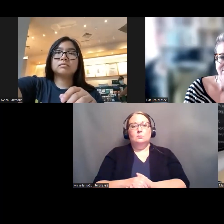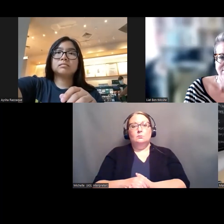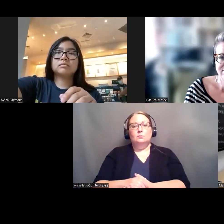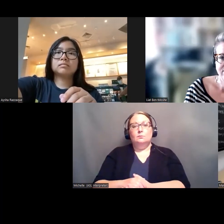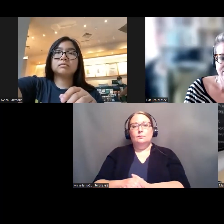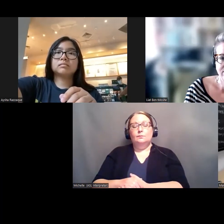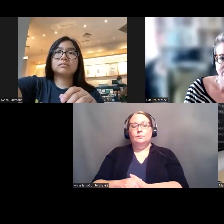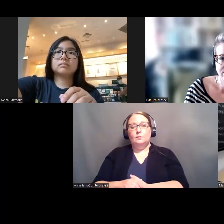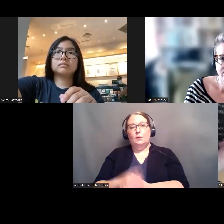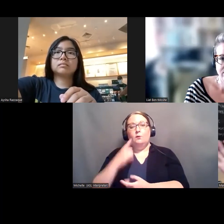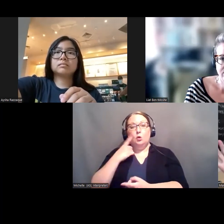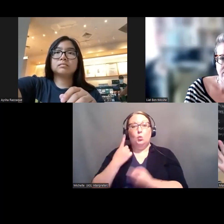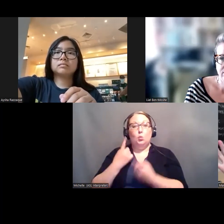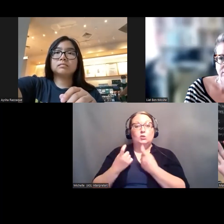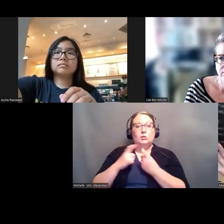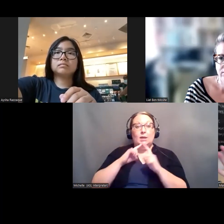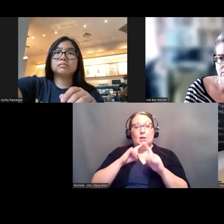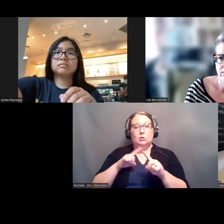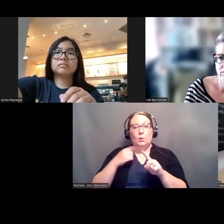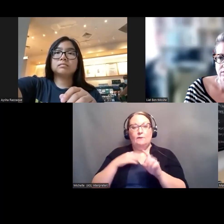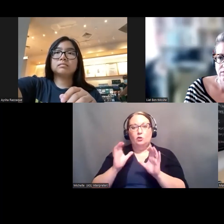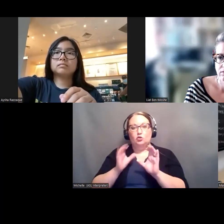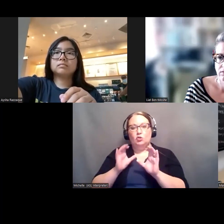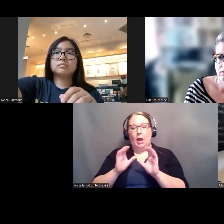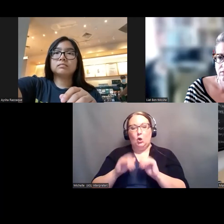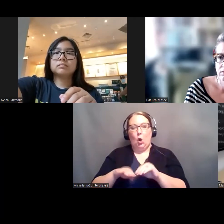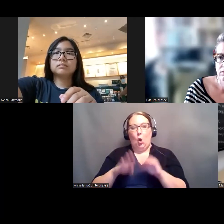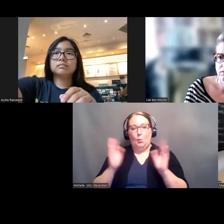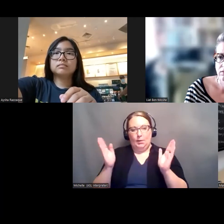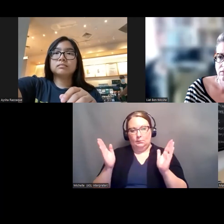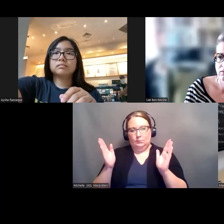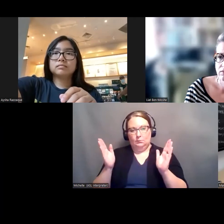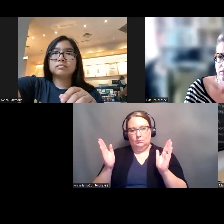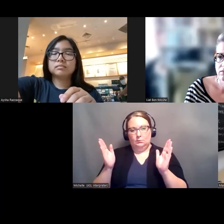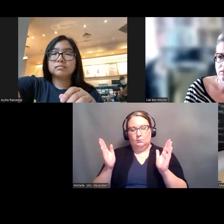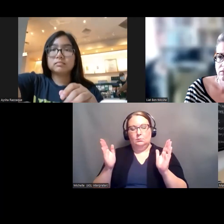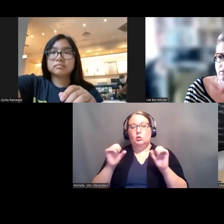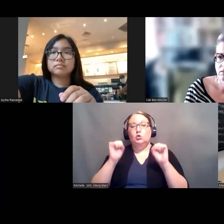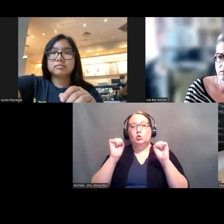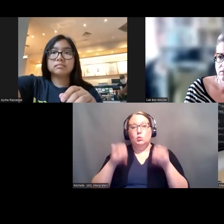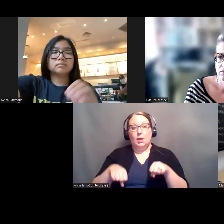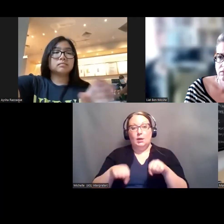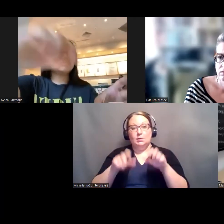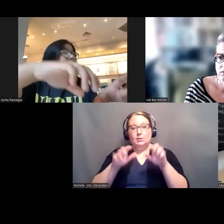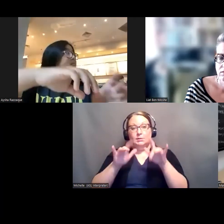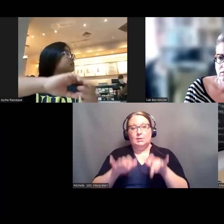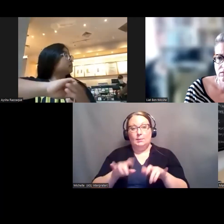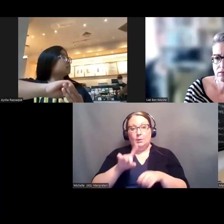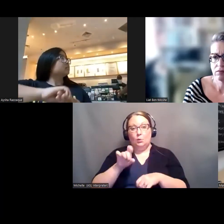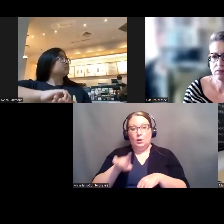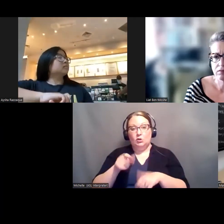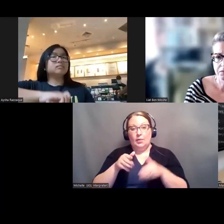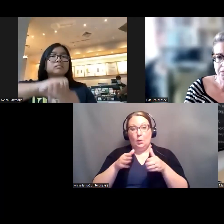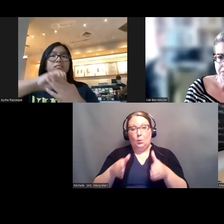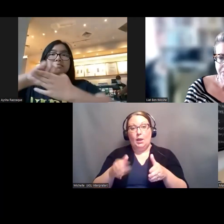for a Q&A is you now have the chat open. So you can send a question that way if you'd like to.